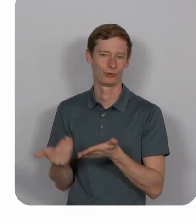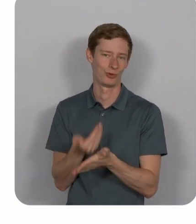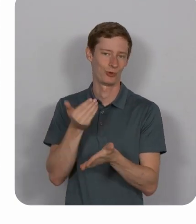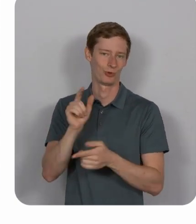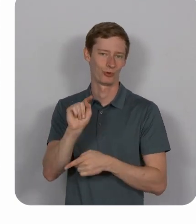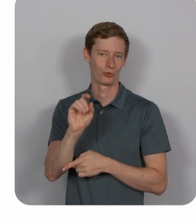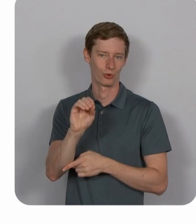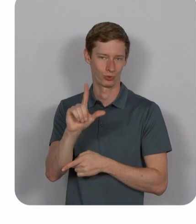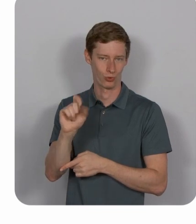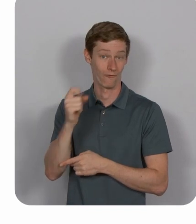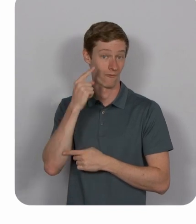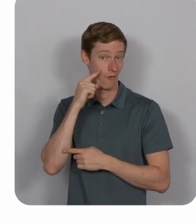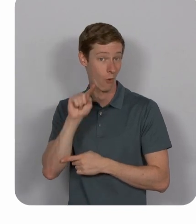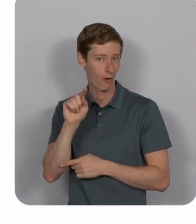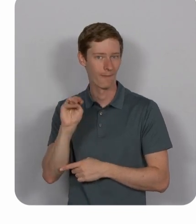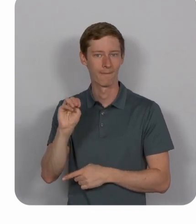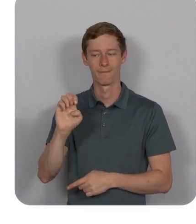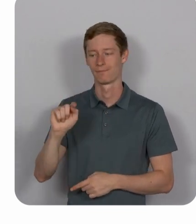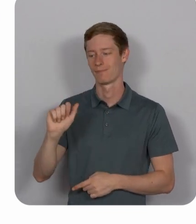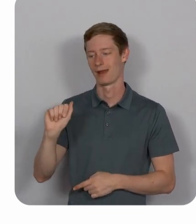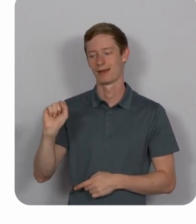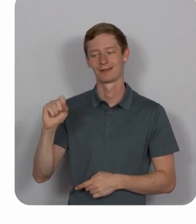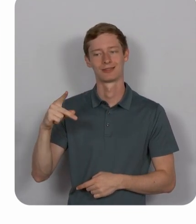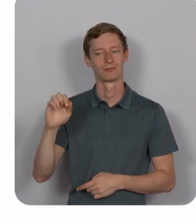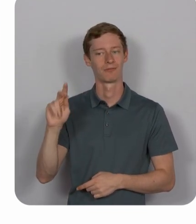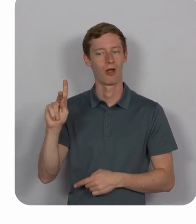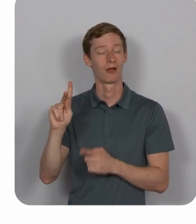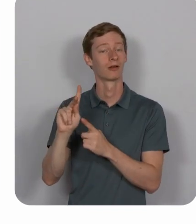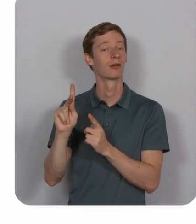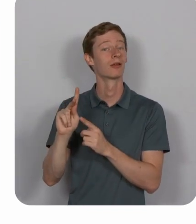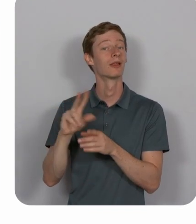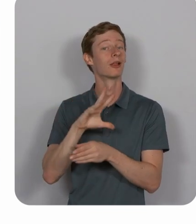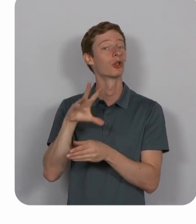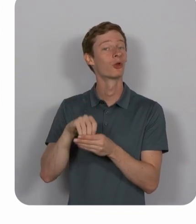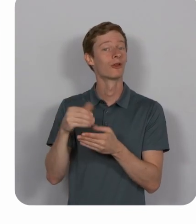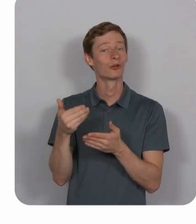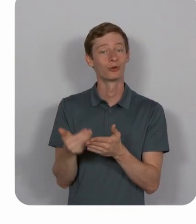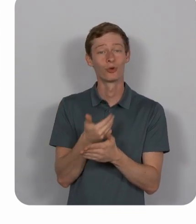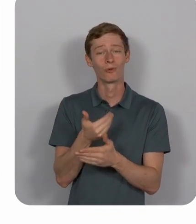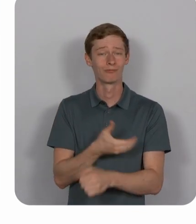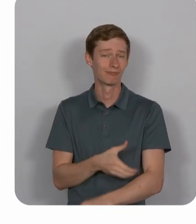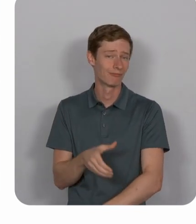This includes a new and more powerful Meta Spark extension